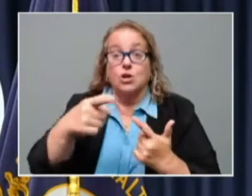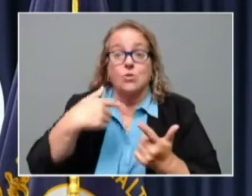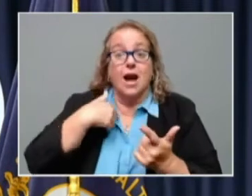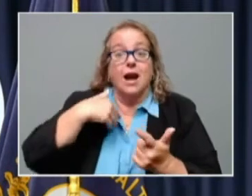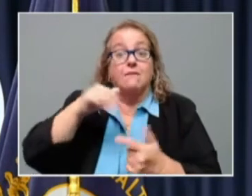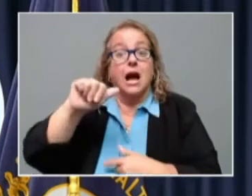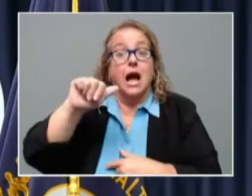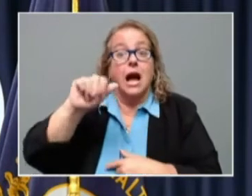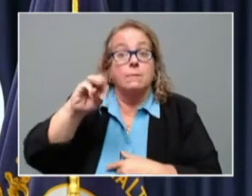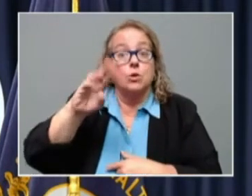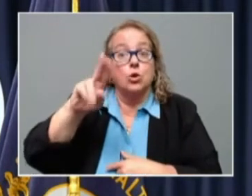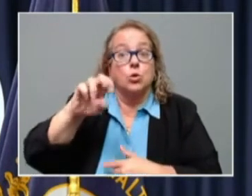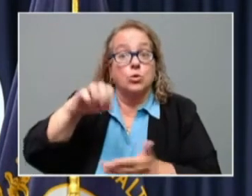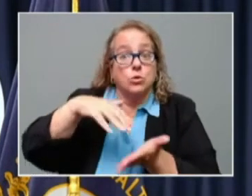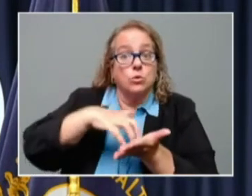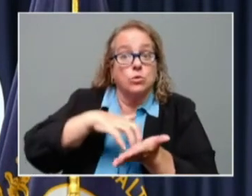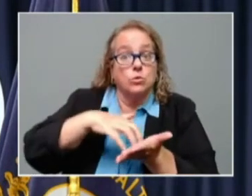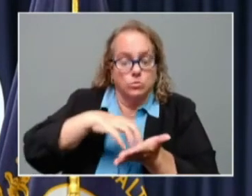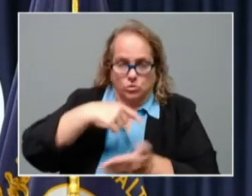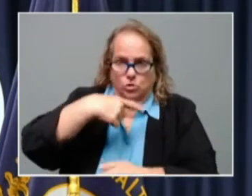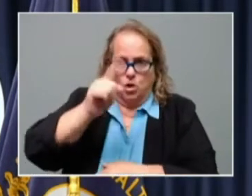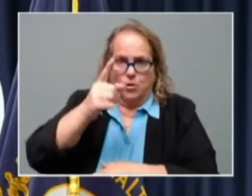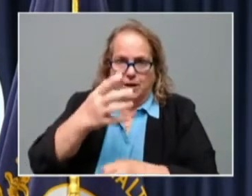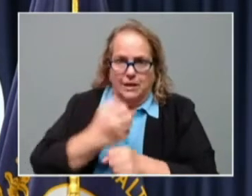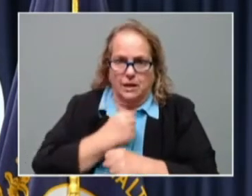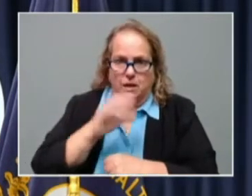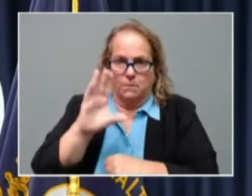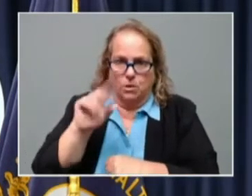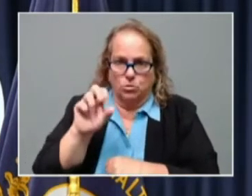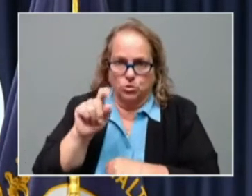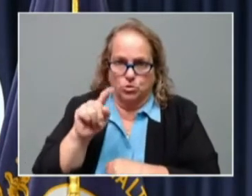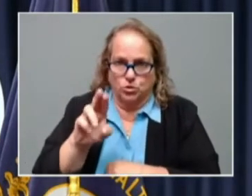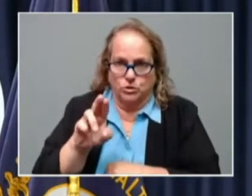you want to get that booster at the right time. All the rest is just for